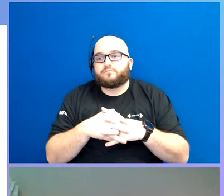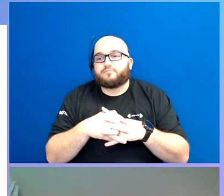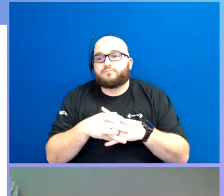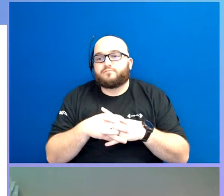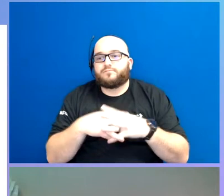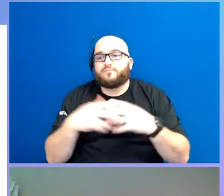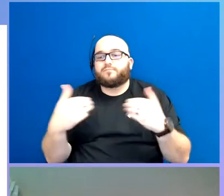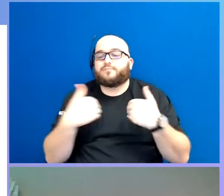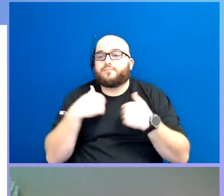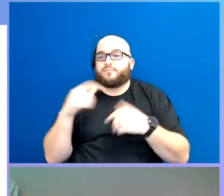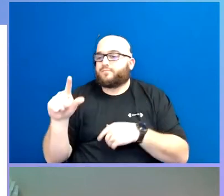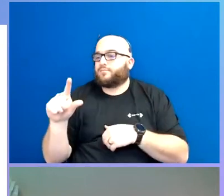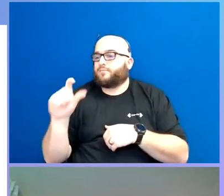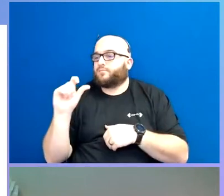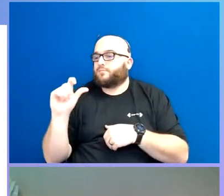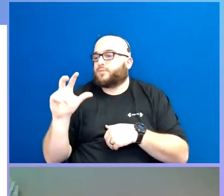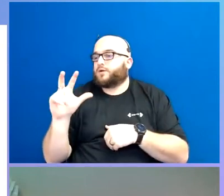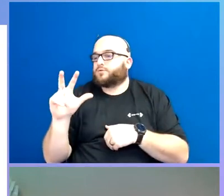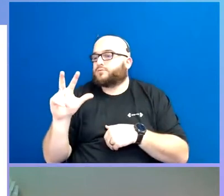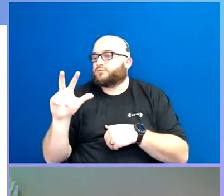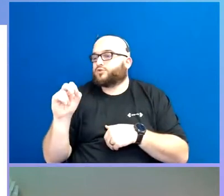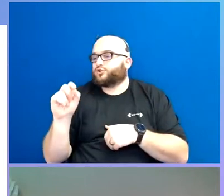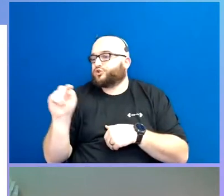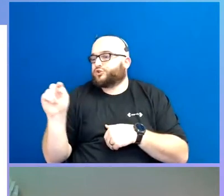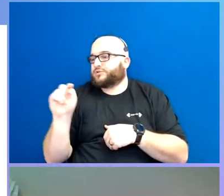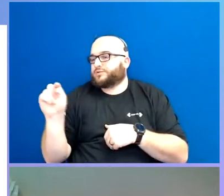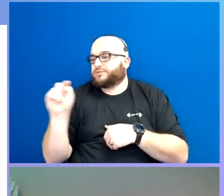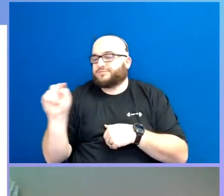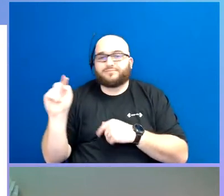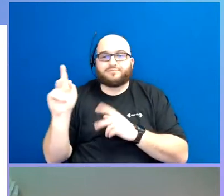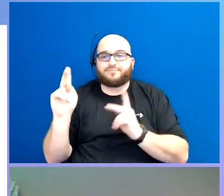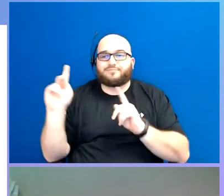um, 130, uh, 30 odd, um,